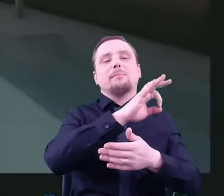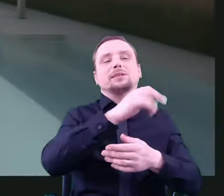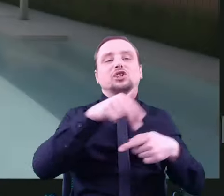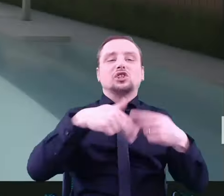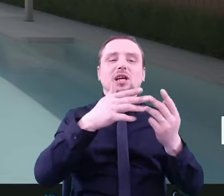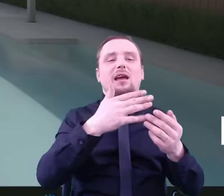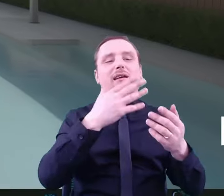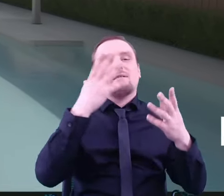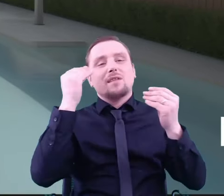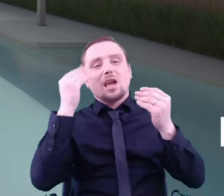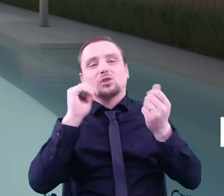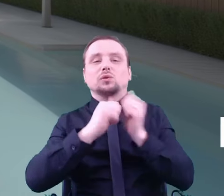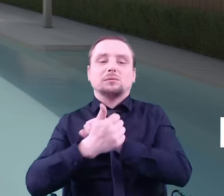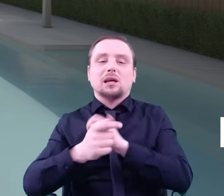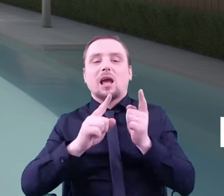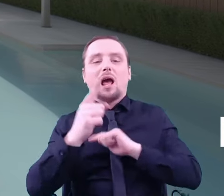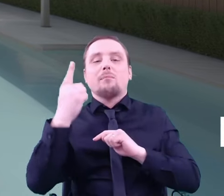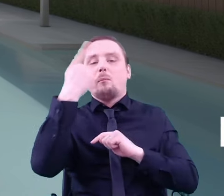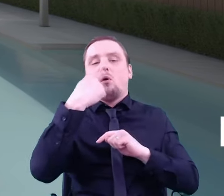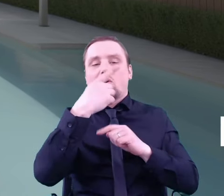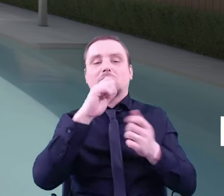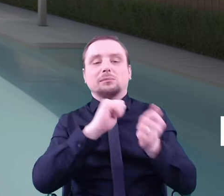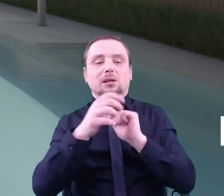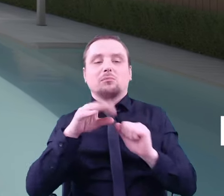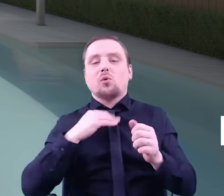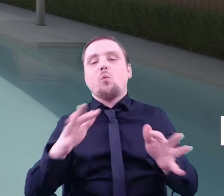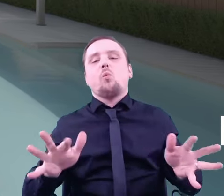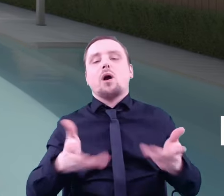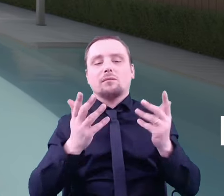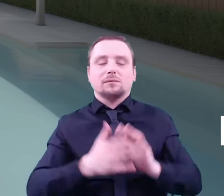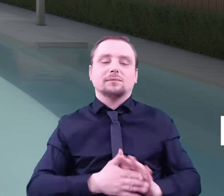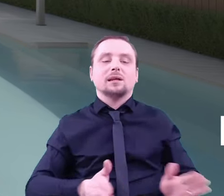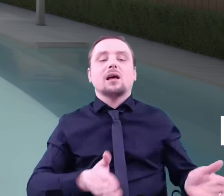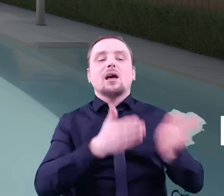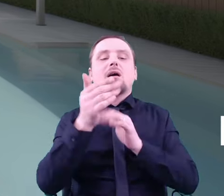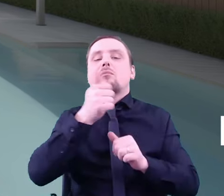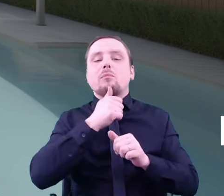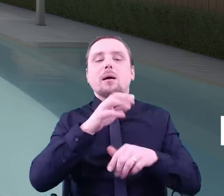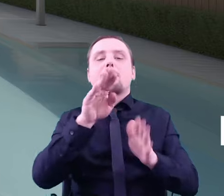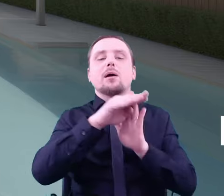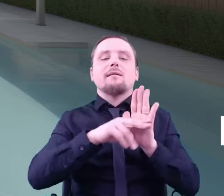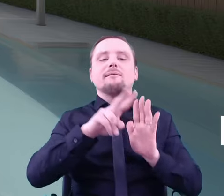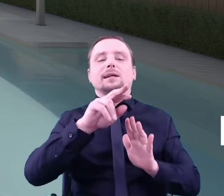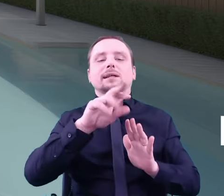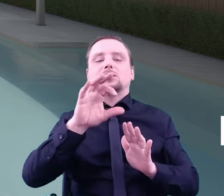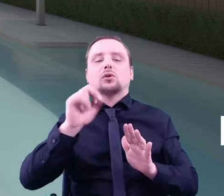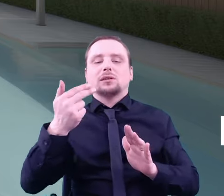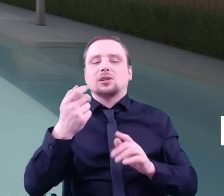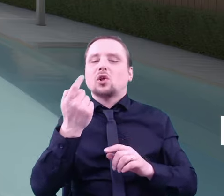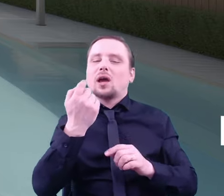Here we see another attempt, this time in the VIZCOM tool, which is softer in style.